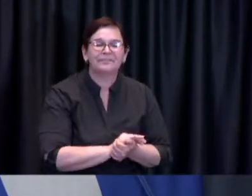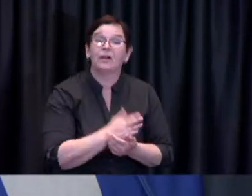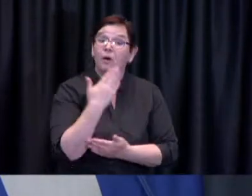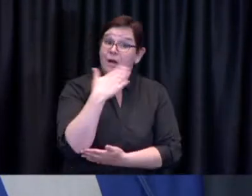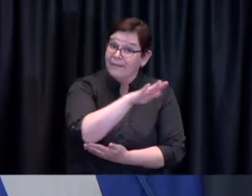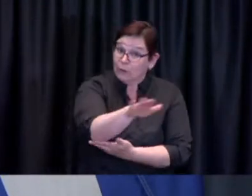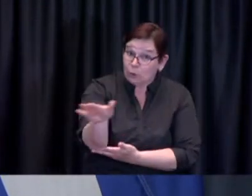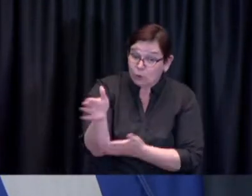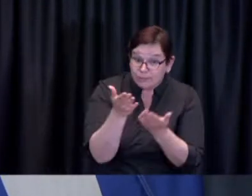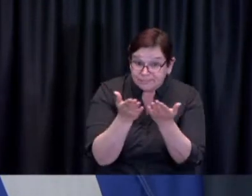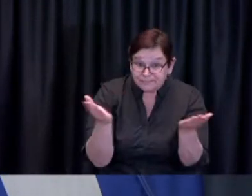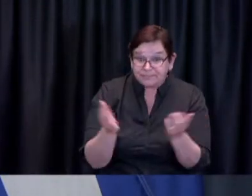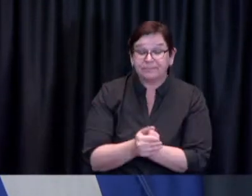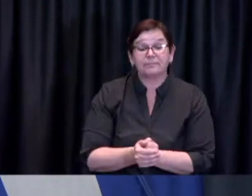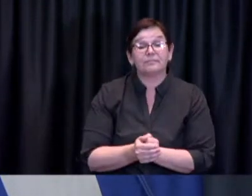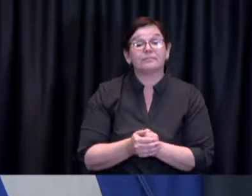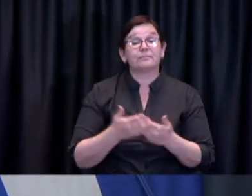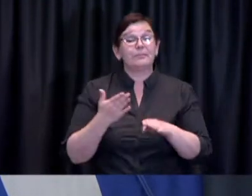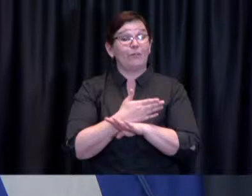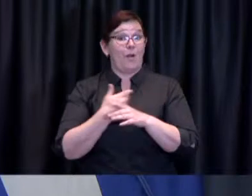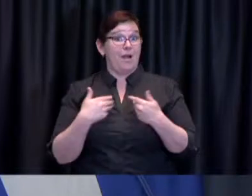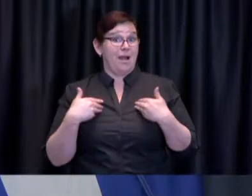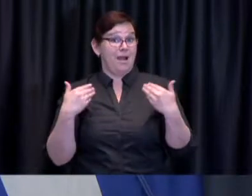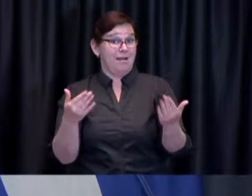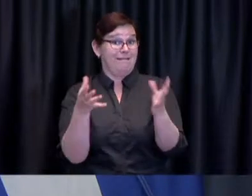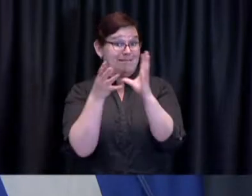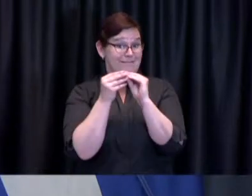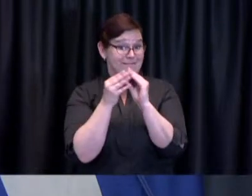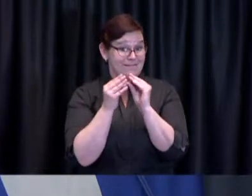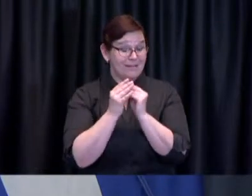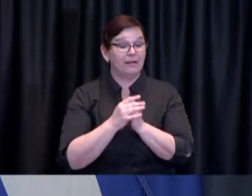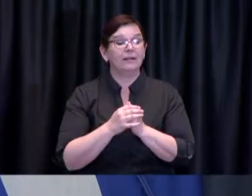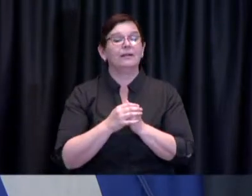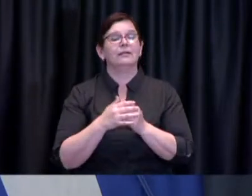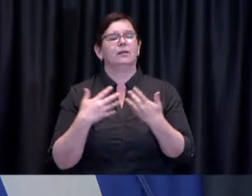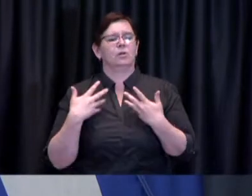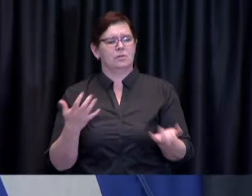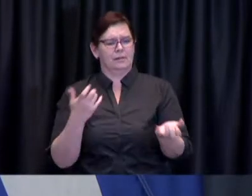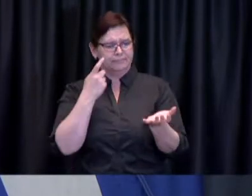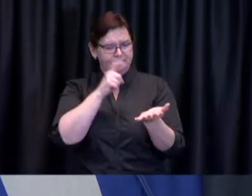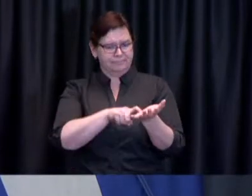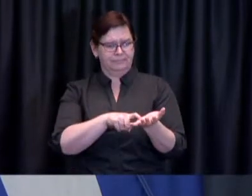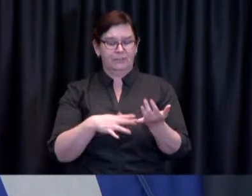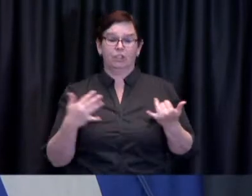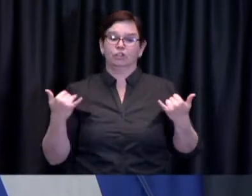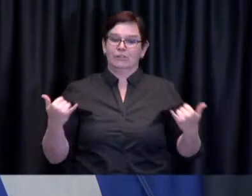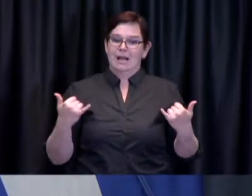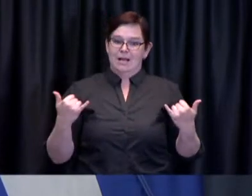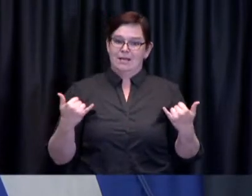Before I commence my remarks I just want to note that today is personal support worker day a day